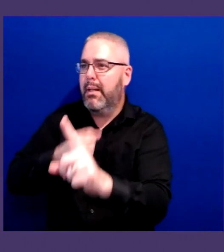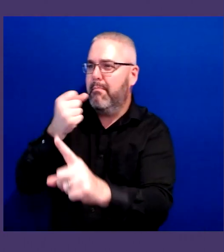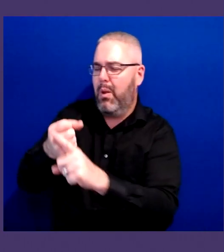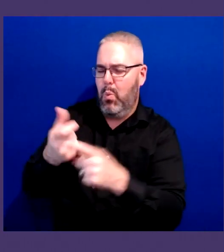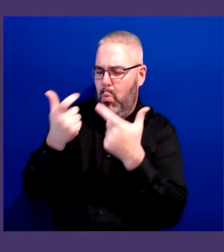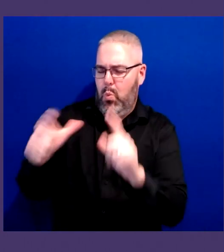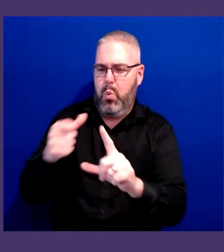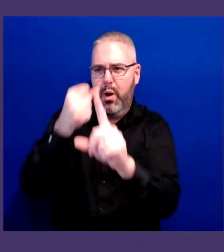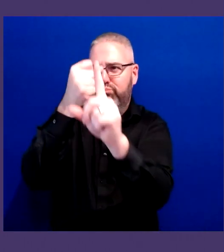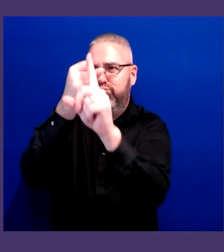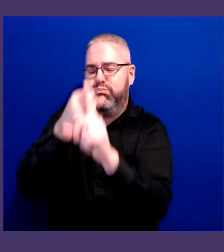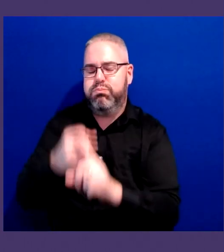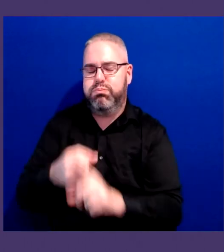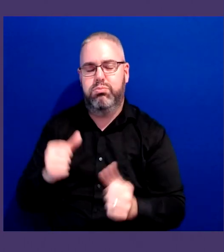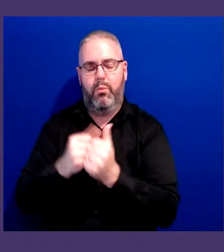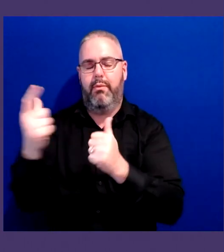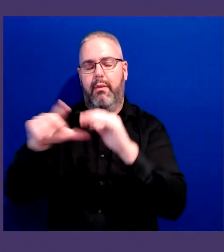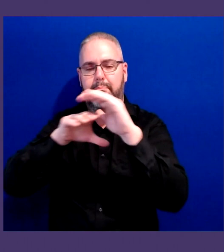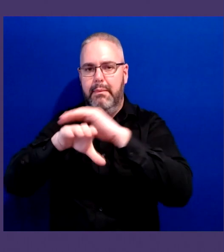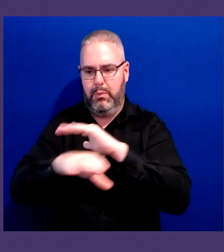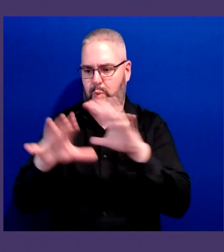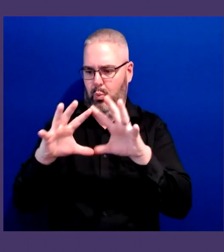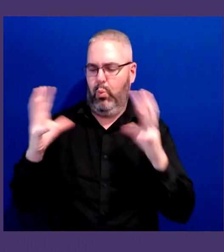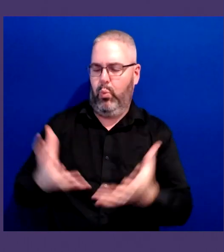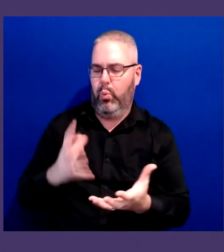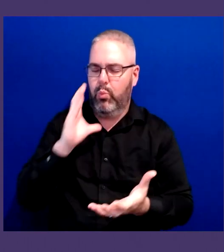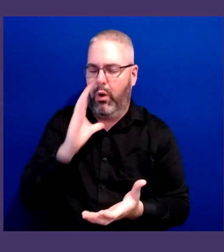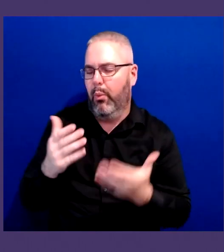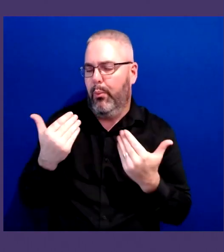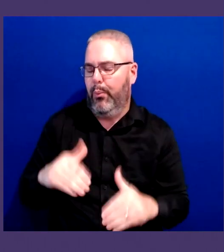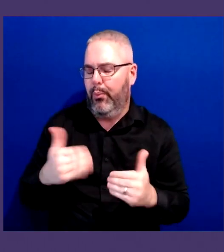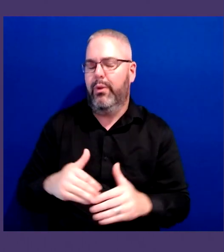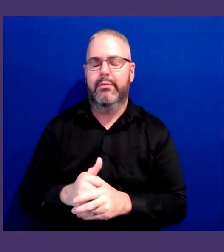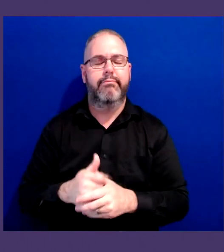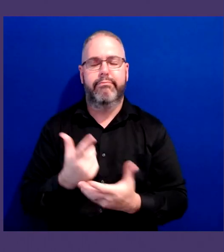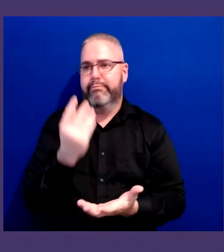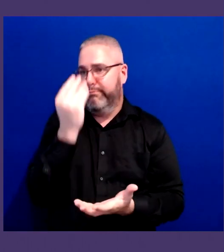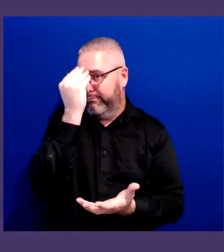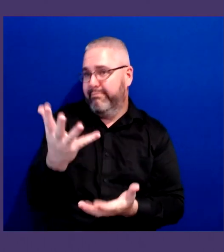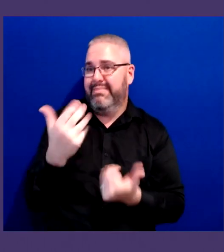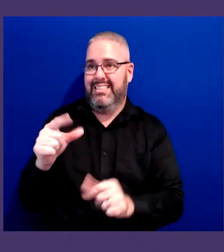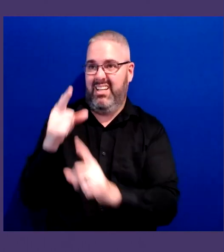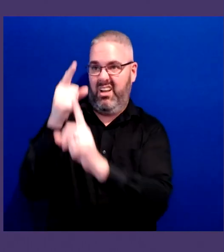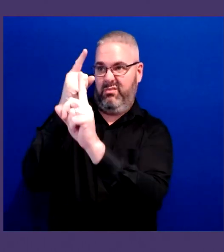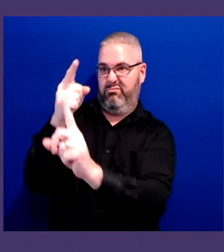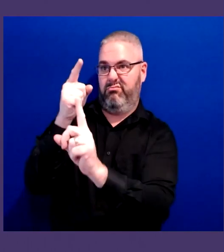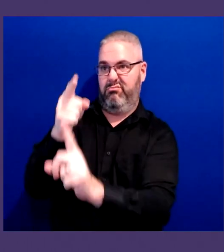in the accessibility world. Disclosing any targets that are related to the sustainability matter,